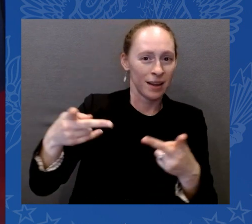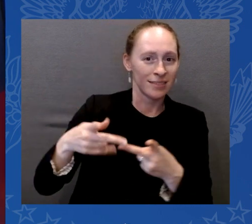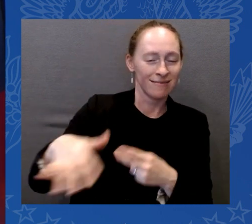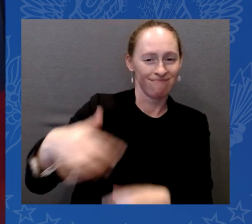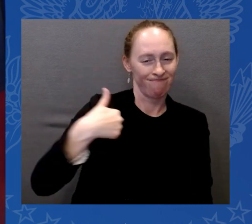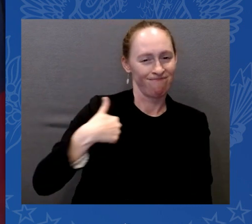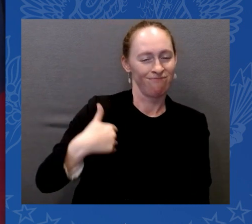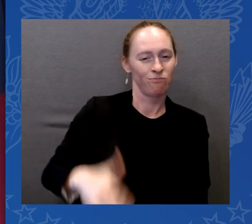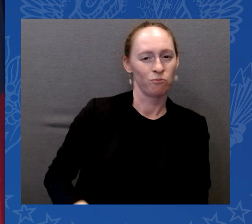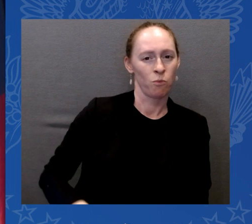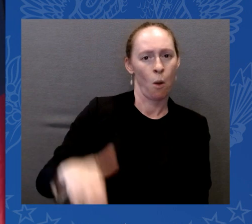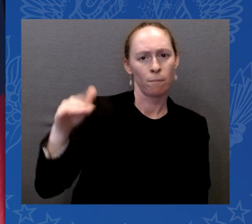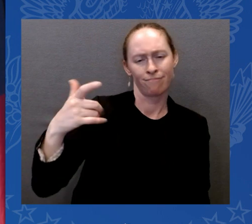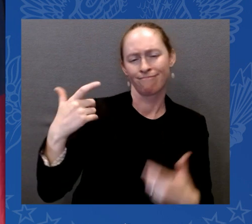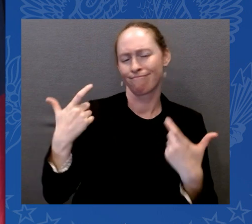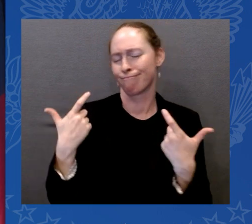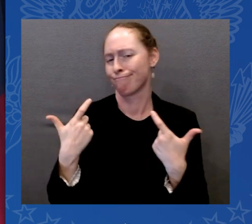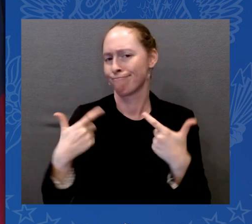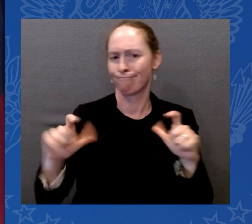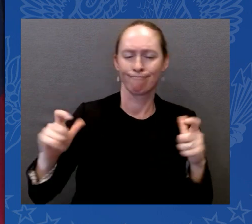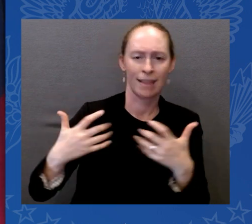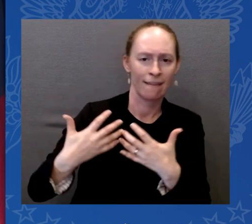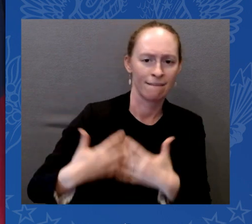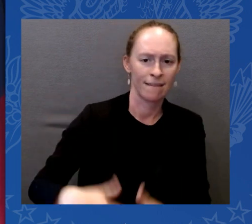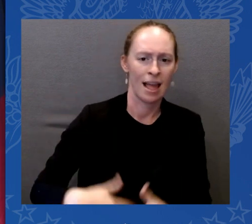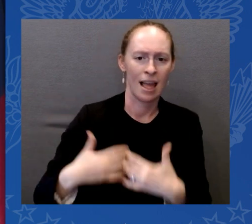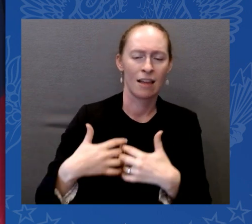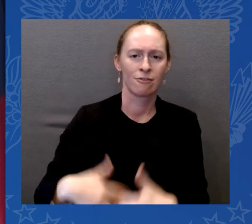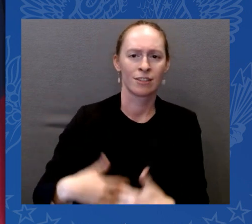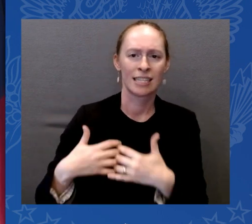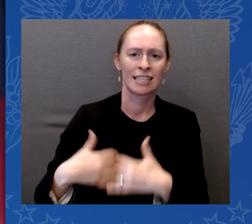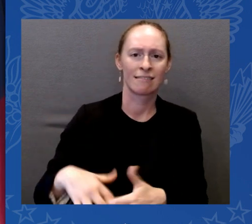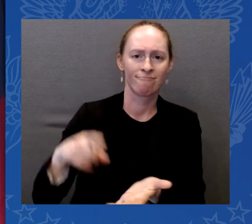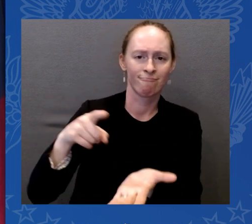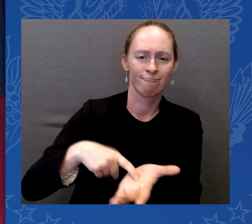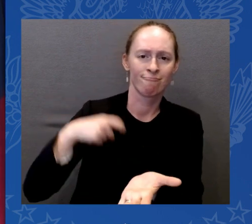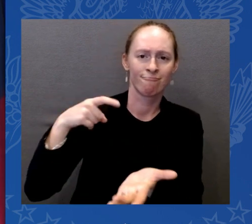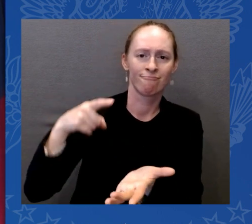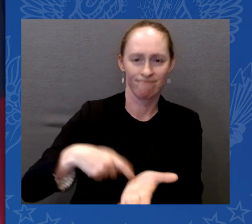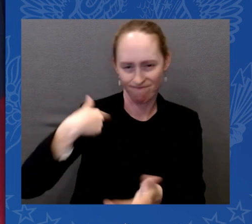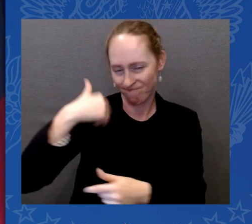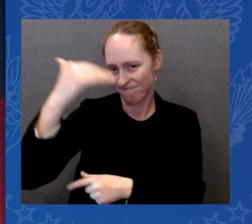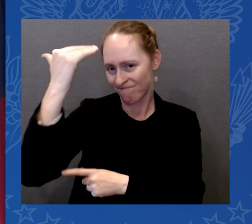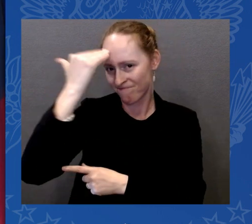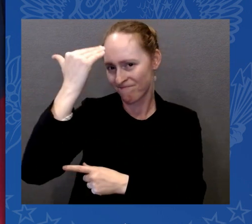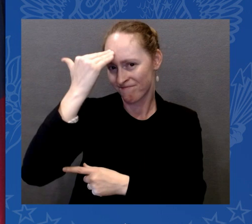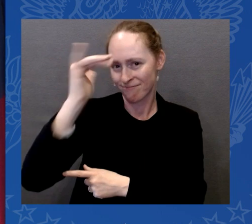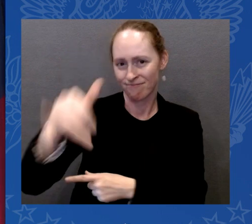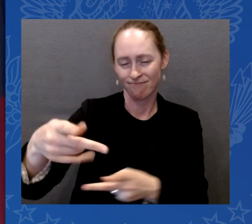More refineries and -- in that area than anywhere, including Houston, at the time. Mom would drive me to school,